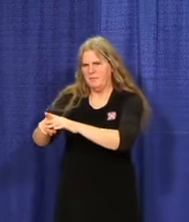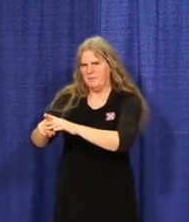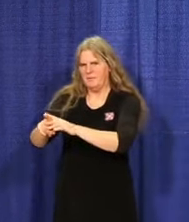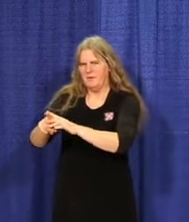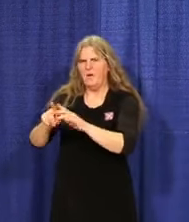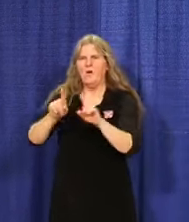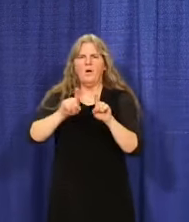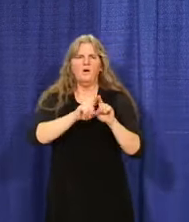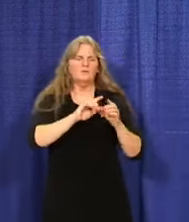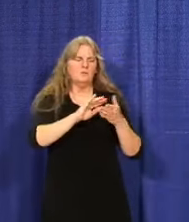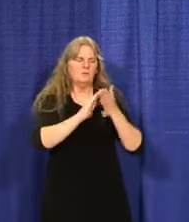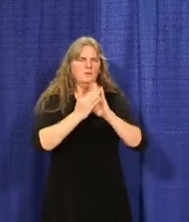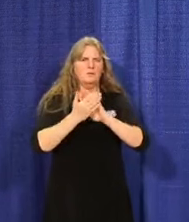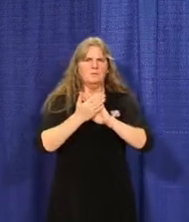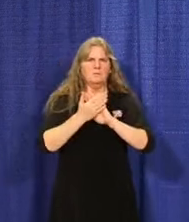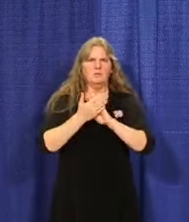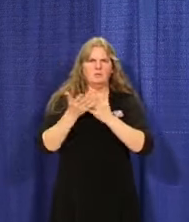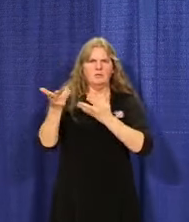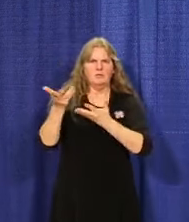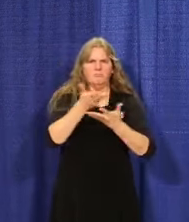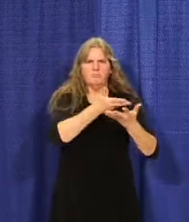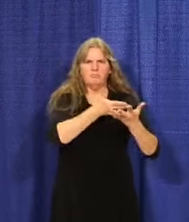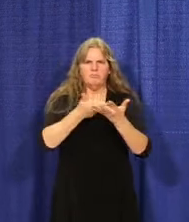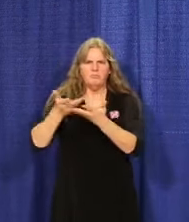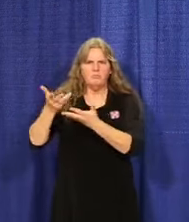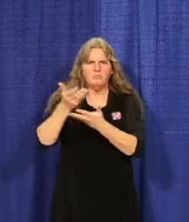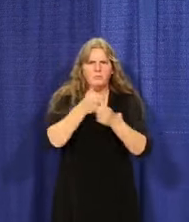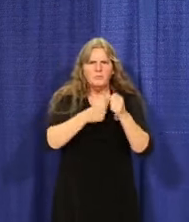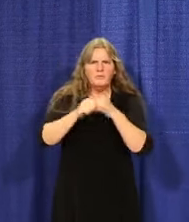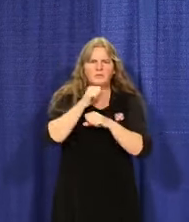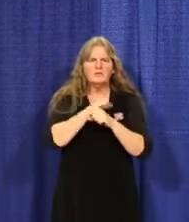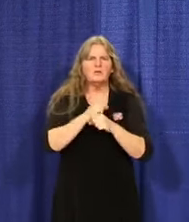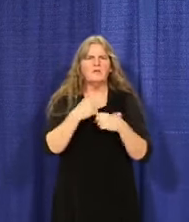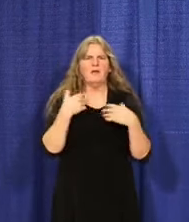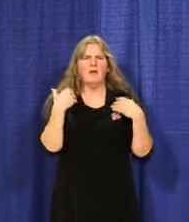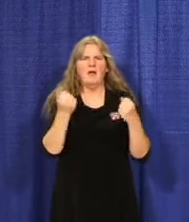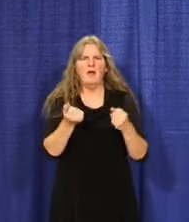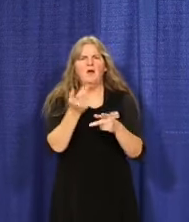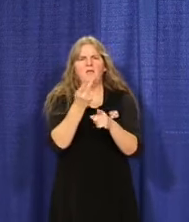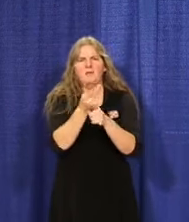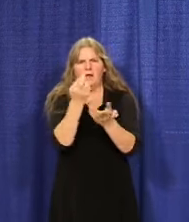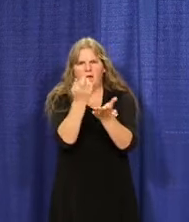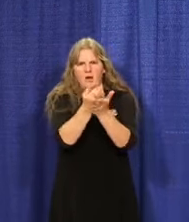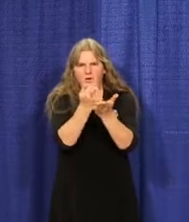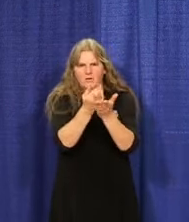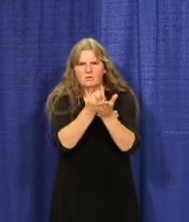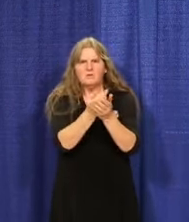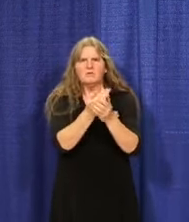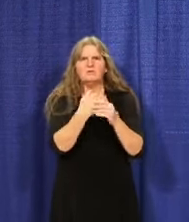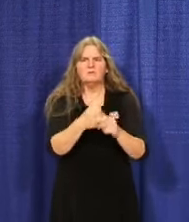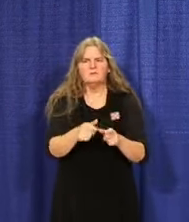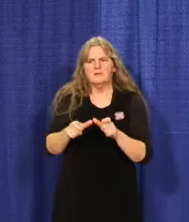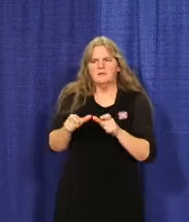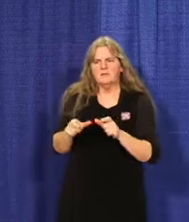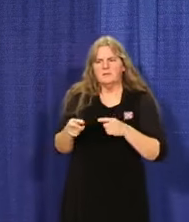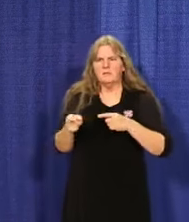communicate amongst governments. The medical community and healthcare facilities' abilities to cope.